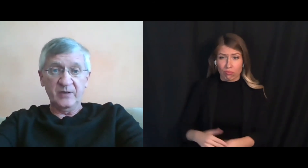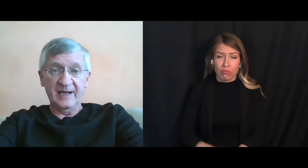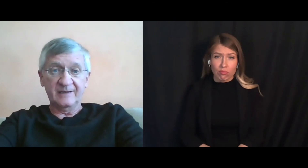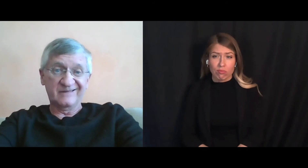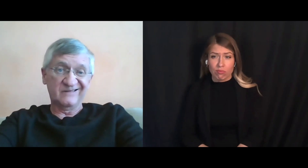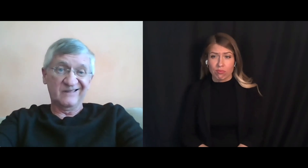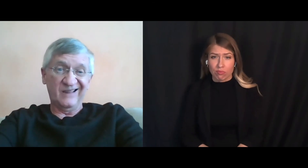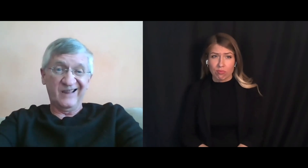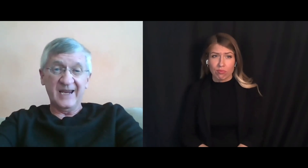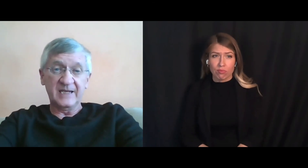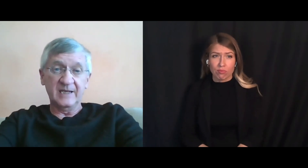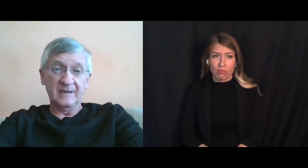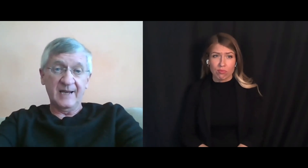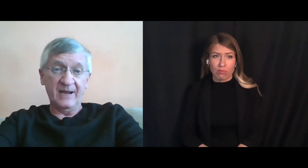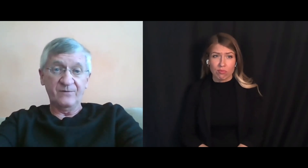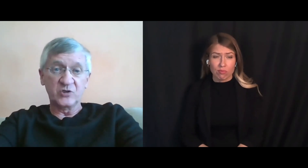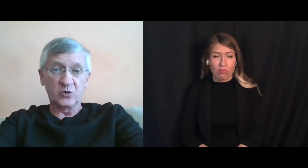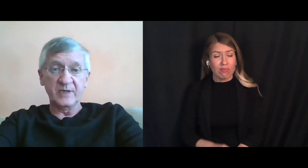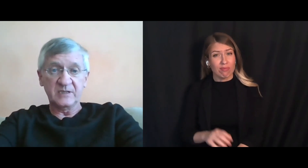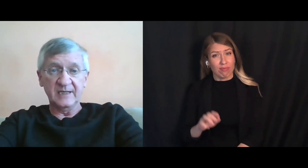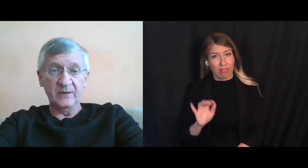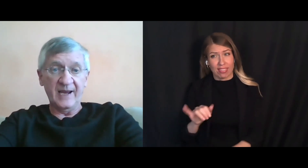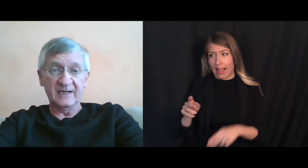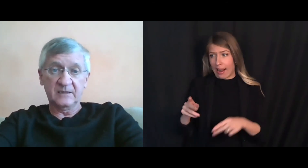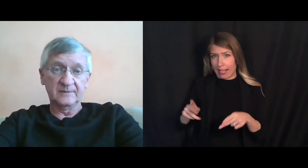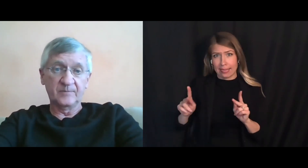so that they can have a choice in that.